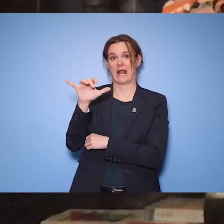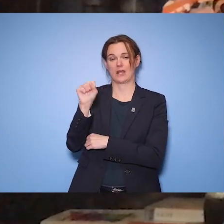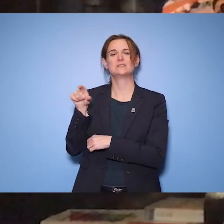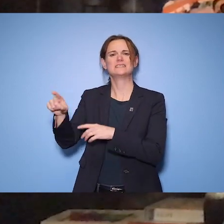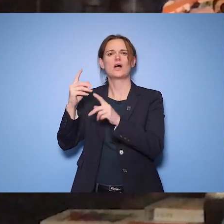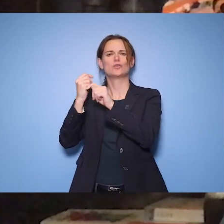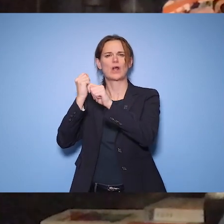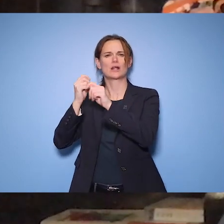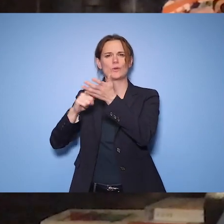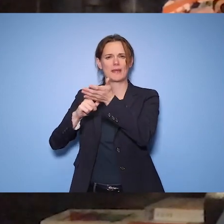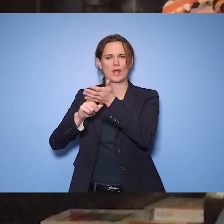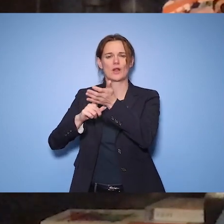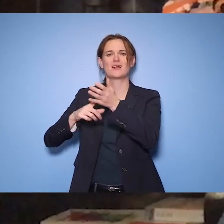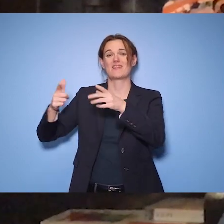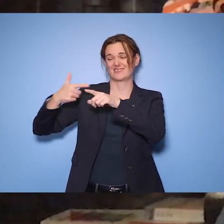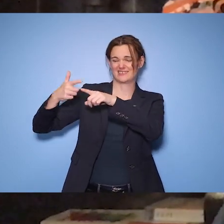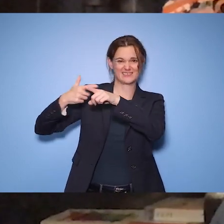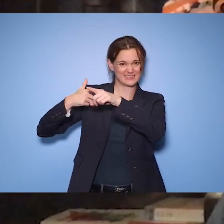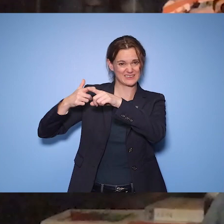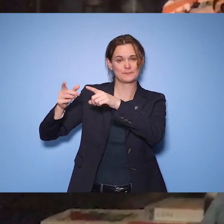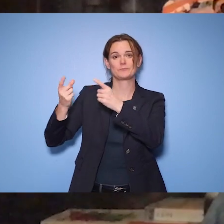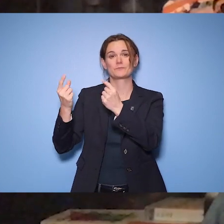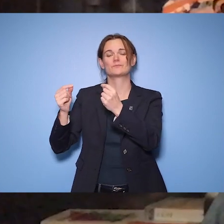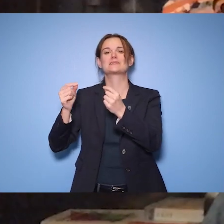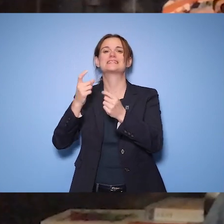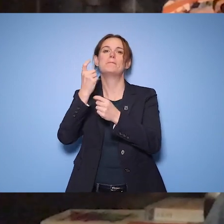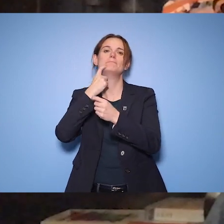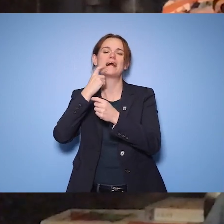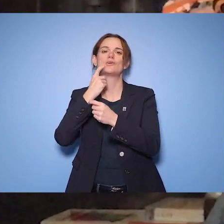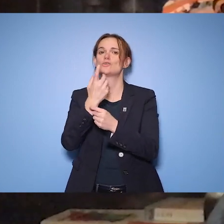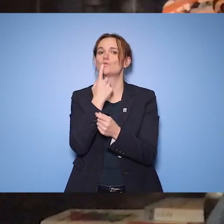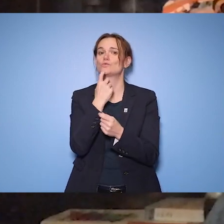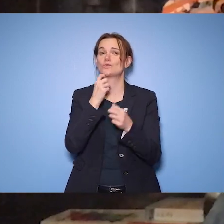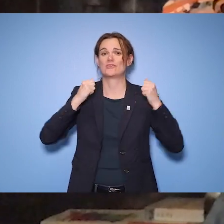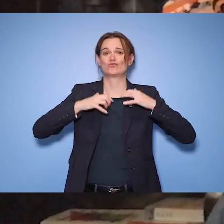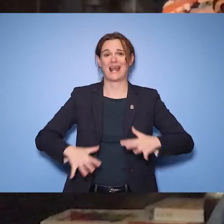and Transport Repair students plasma cut and welded a steel red dress that was unveiled